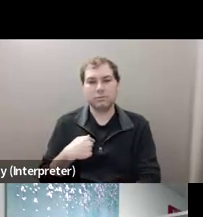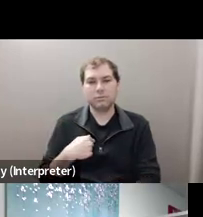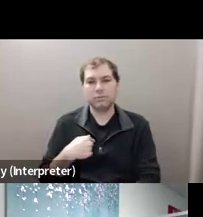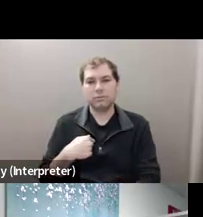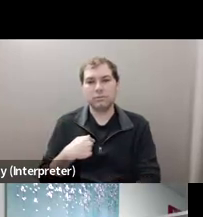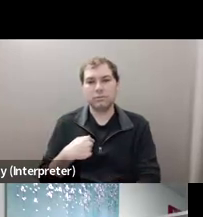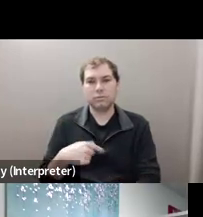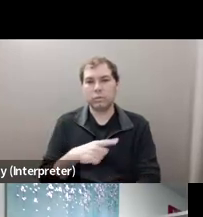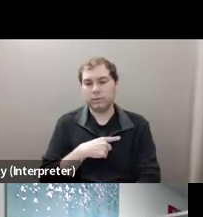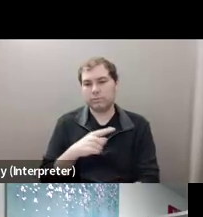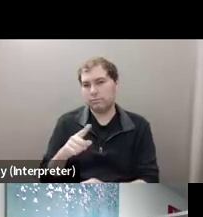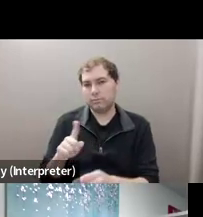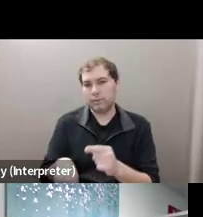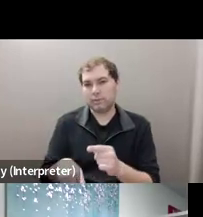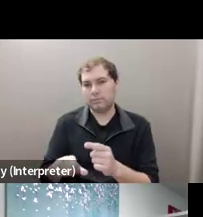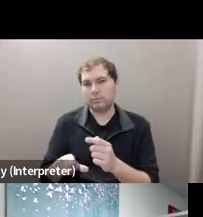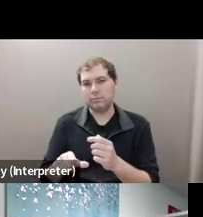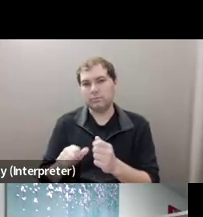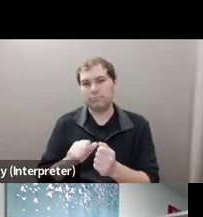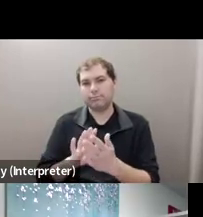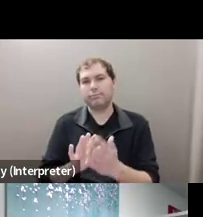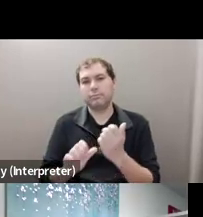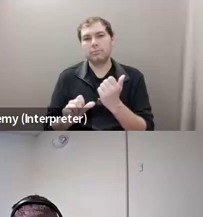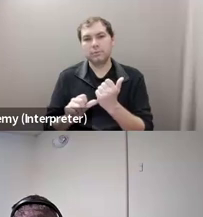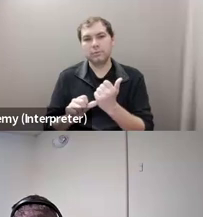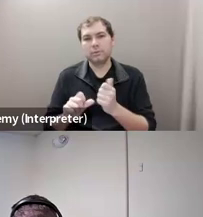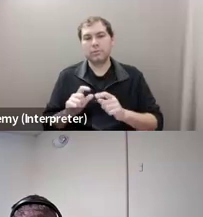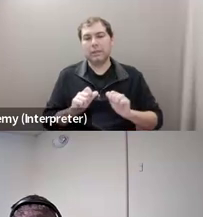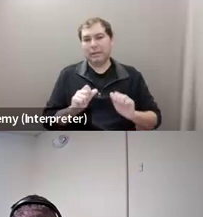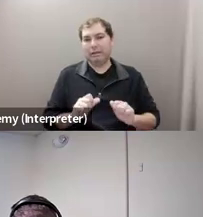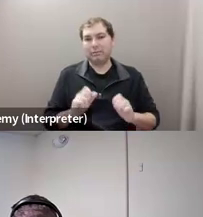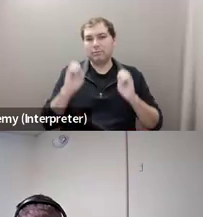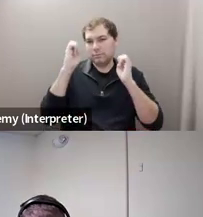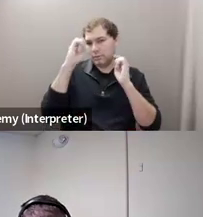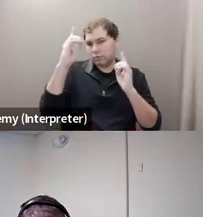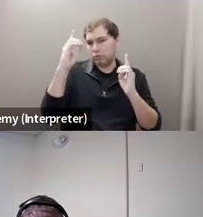17036717673: engage in advocacy, but we can educate, which is the point that you made. But